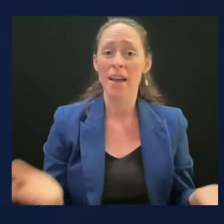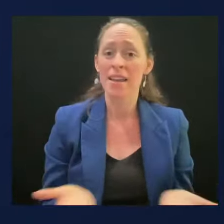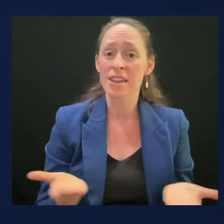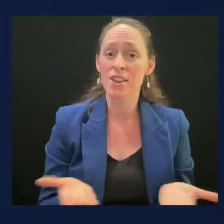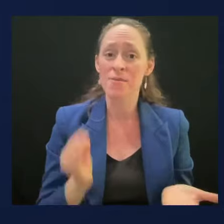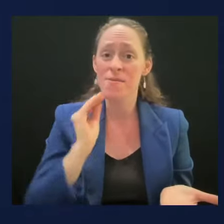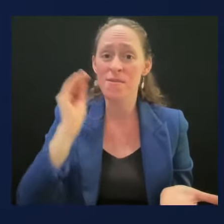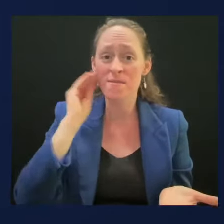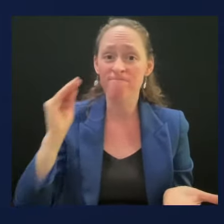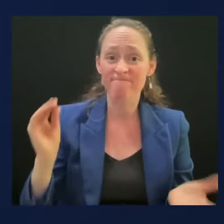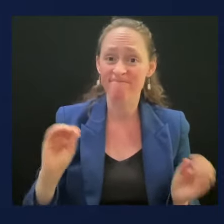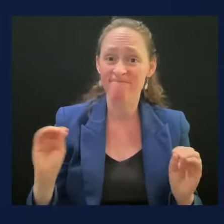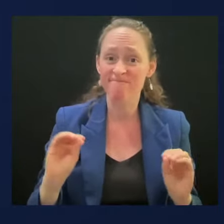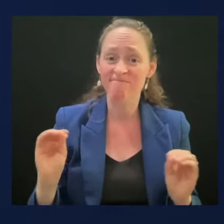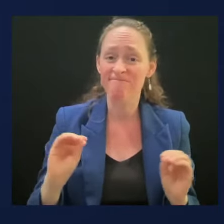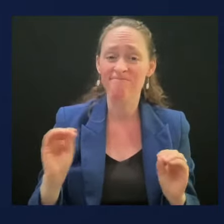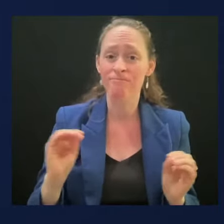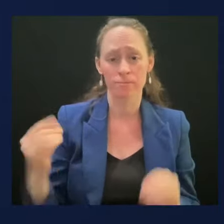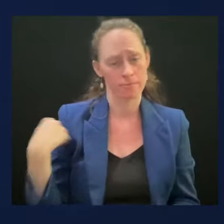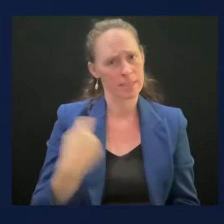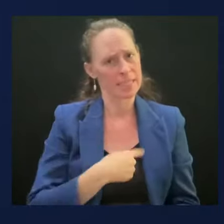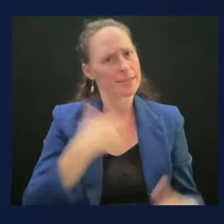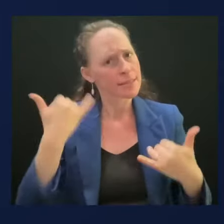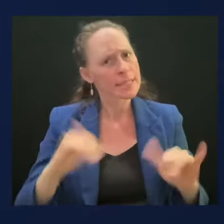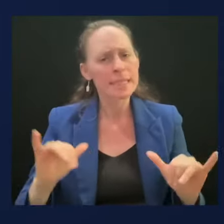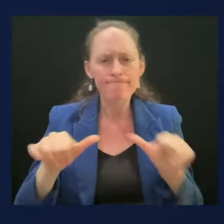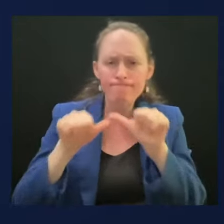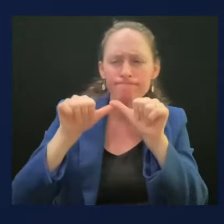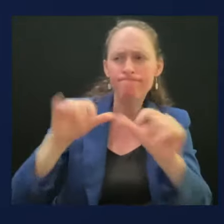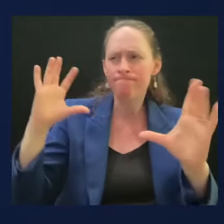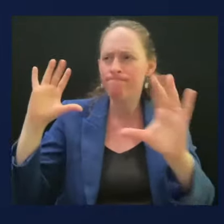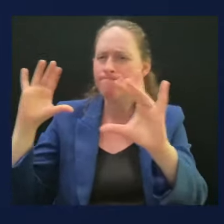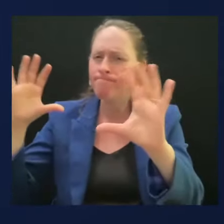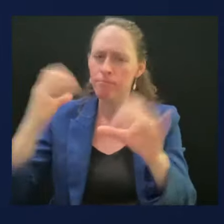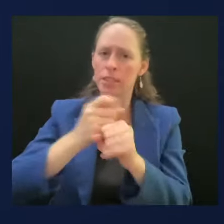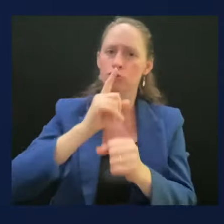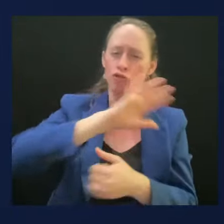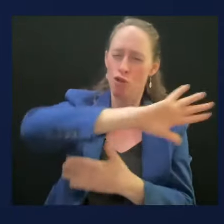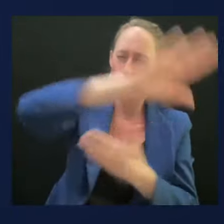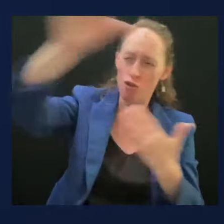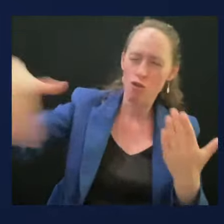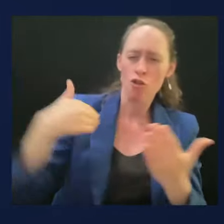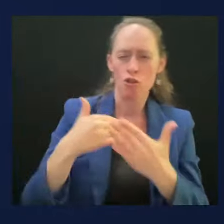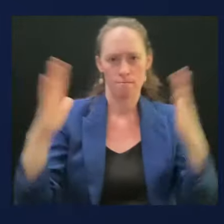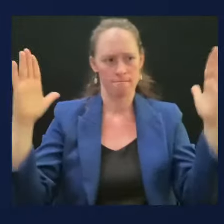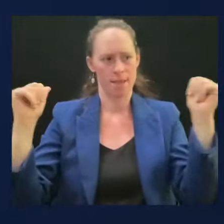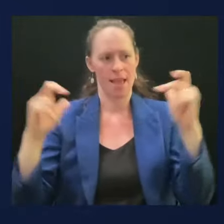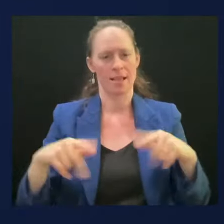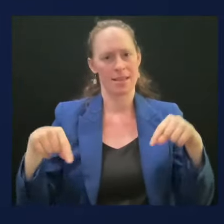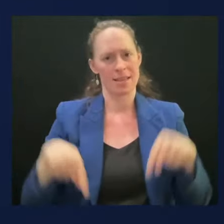until they are all brought home. It is our final, solemn promise to these heroes, their families, and to our nation.